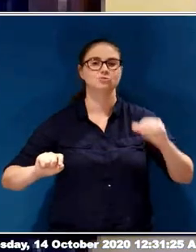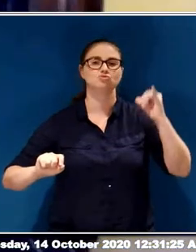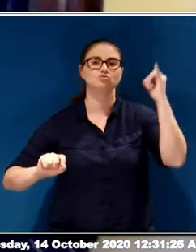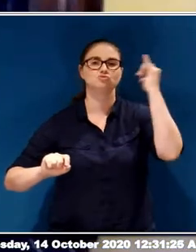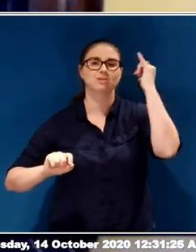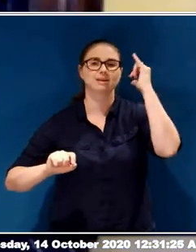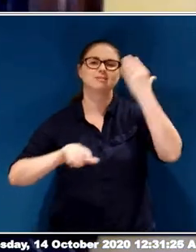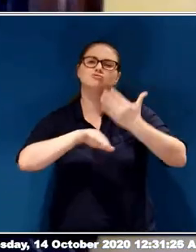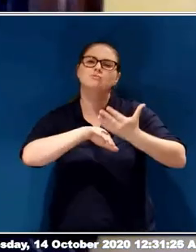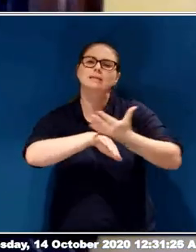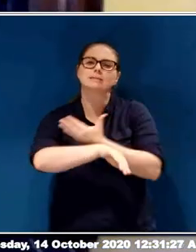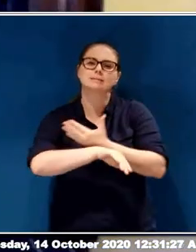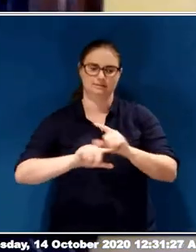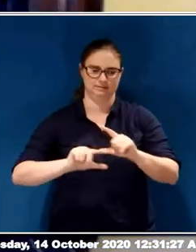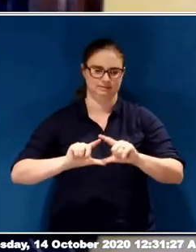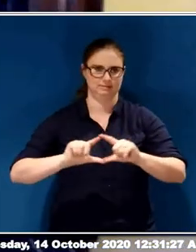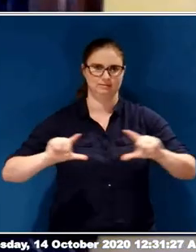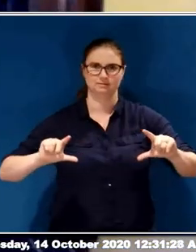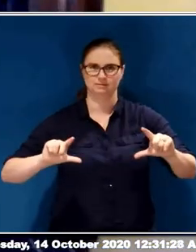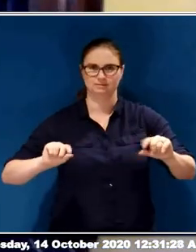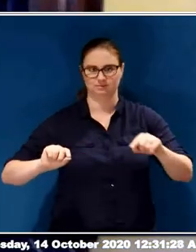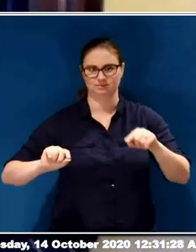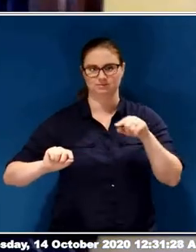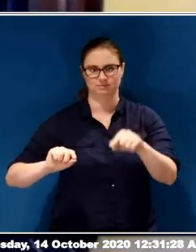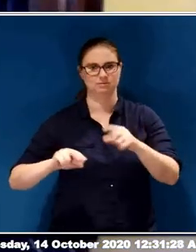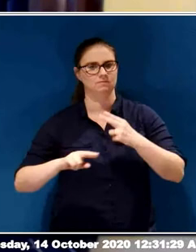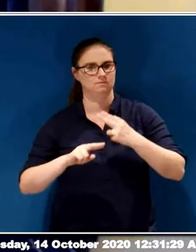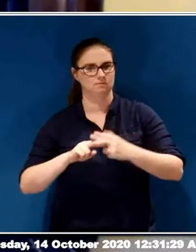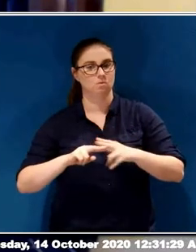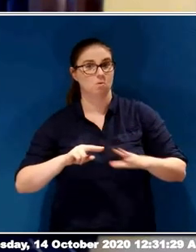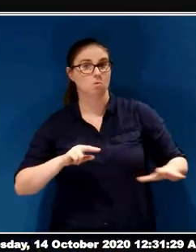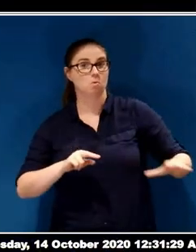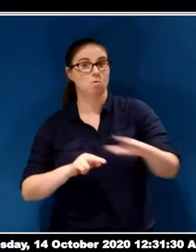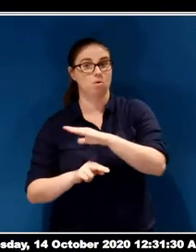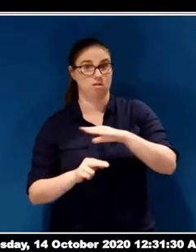are provided for all students. They should be high quality and supported by evidence.